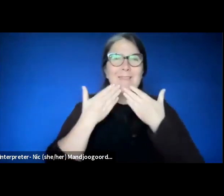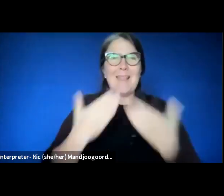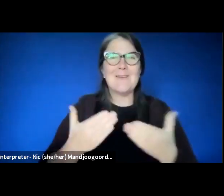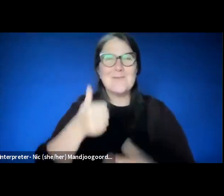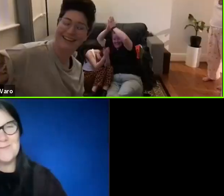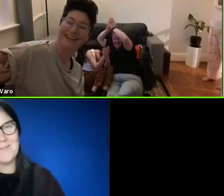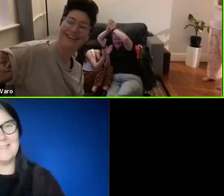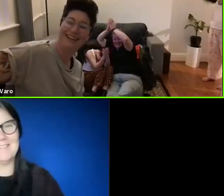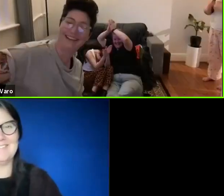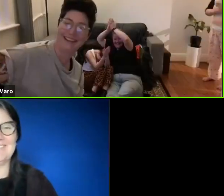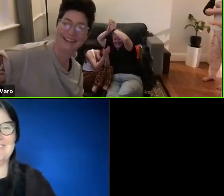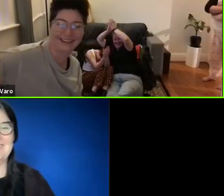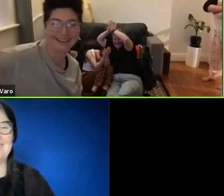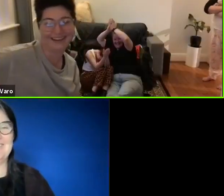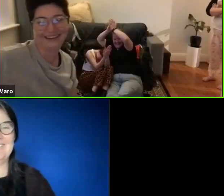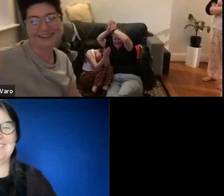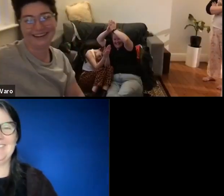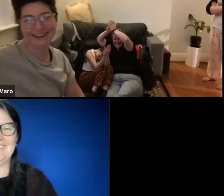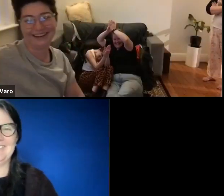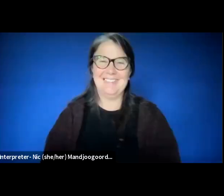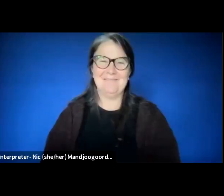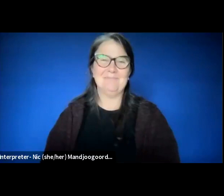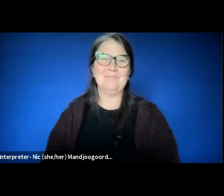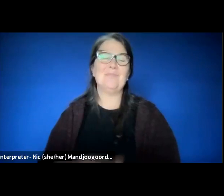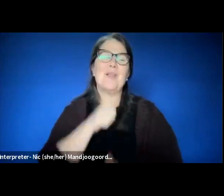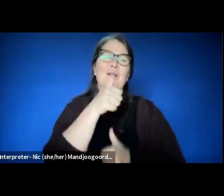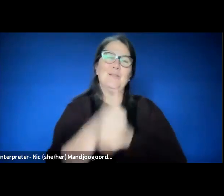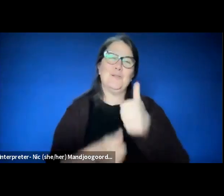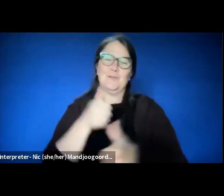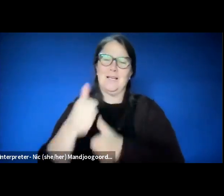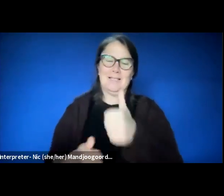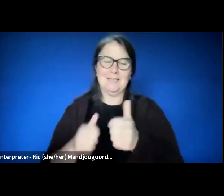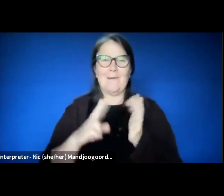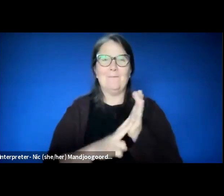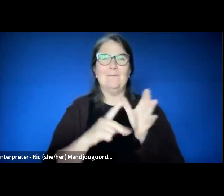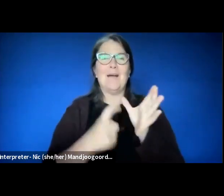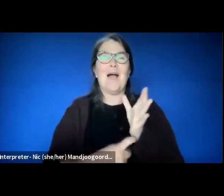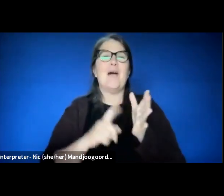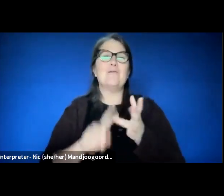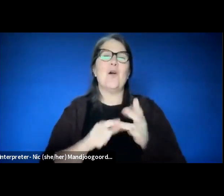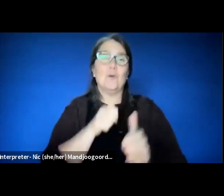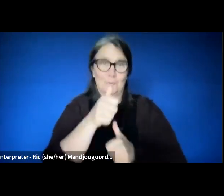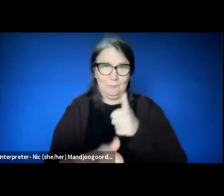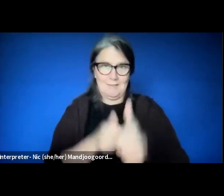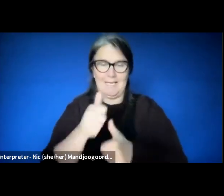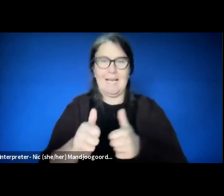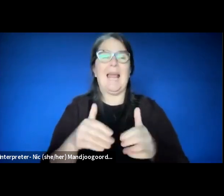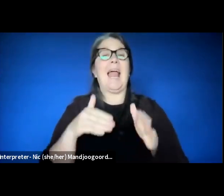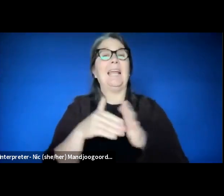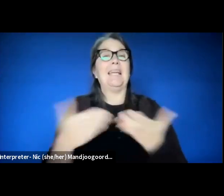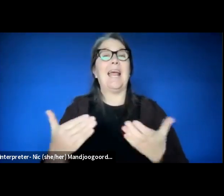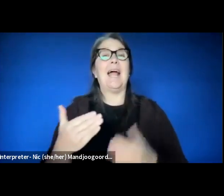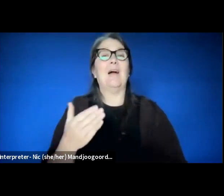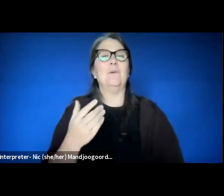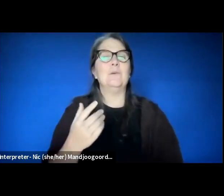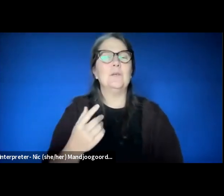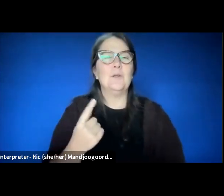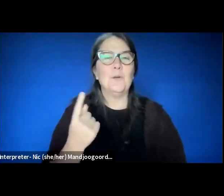Yeah. Thank you so much. And now